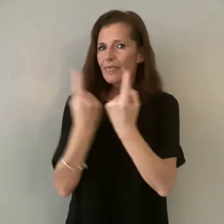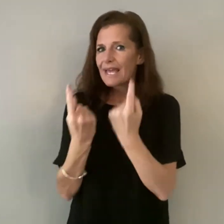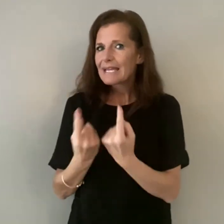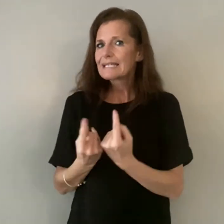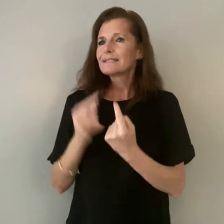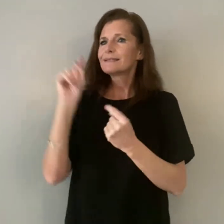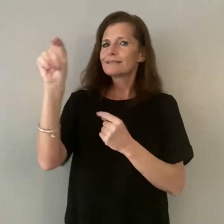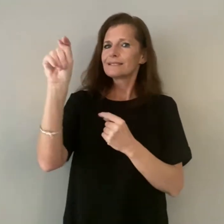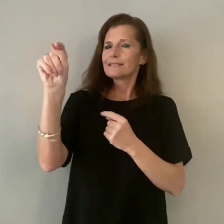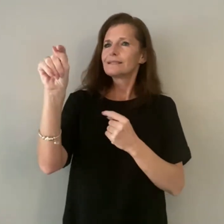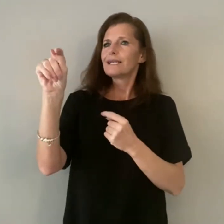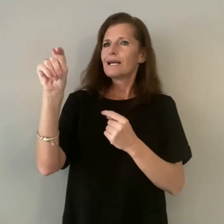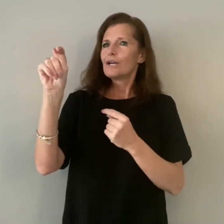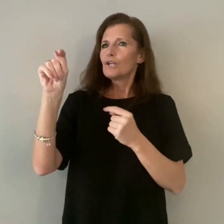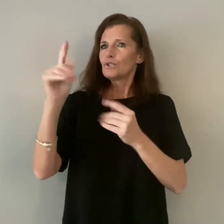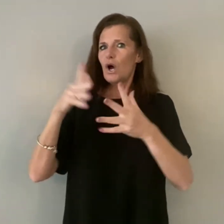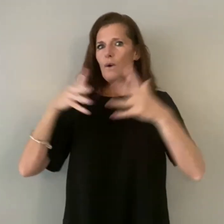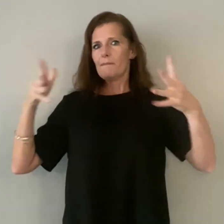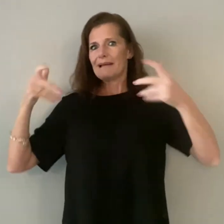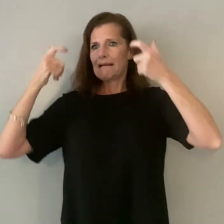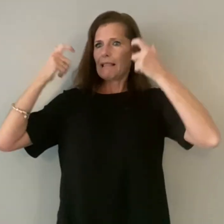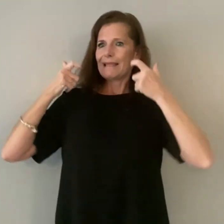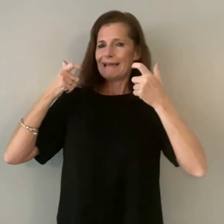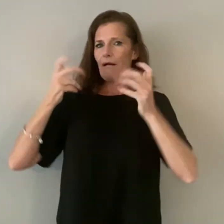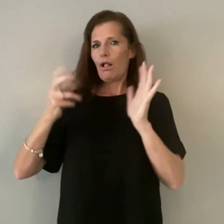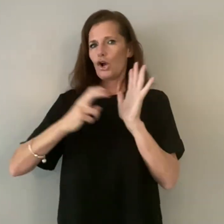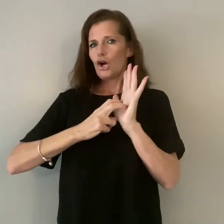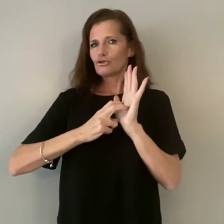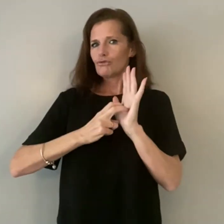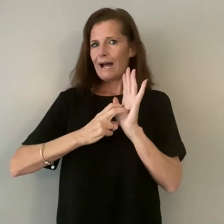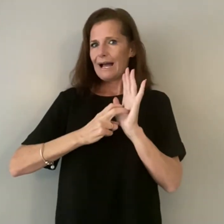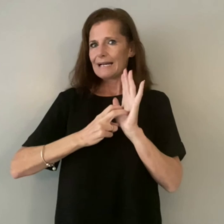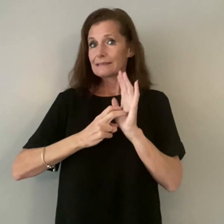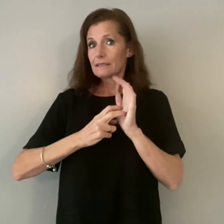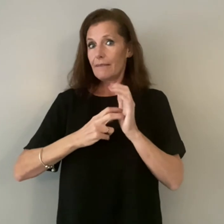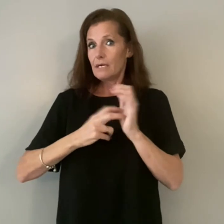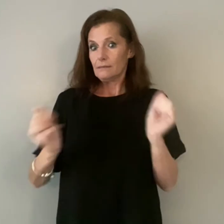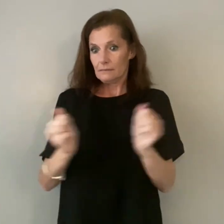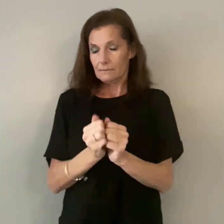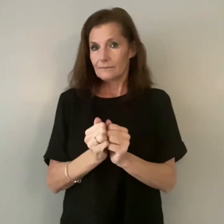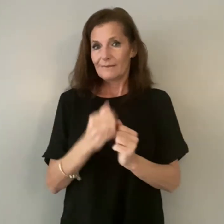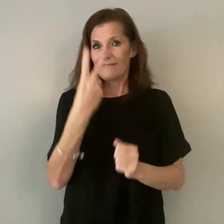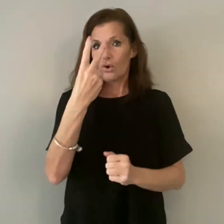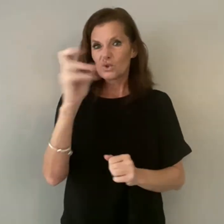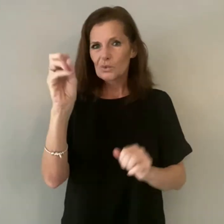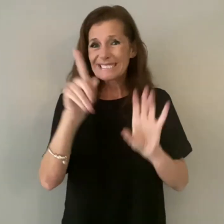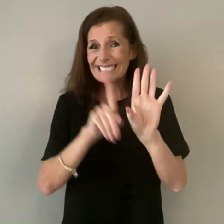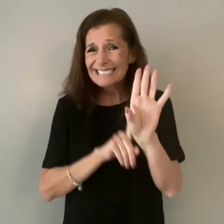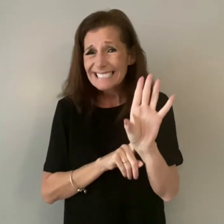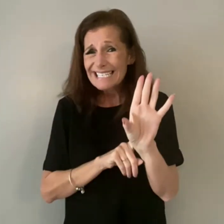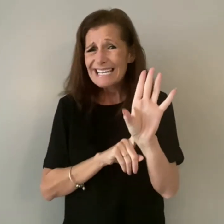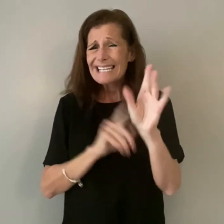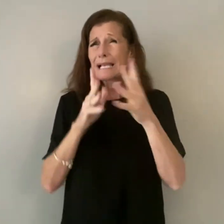So experience, big legal contracts that are buying a binding for like up to 20 years